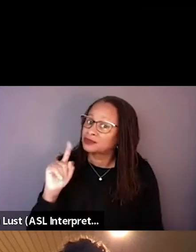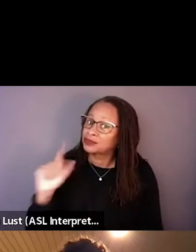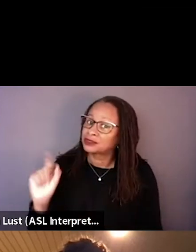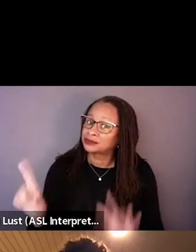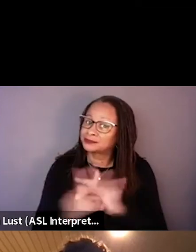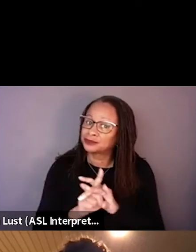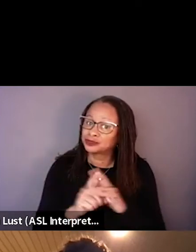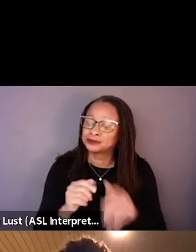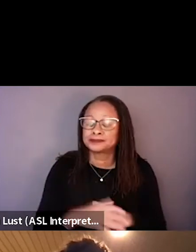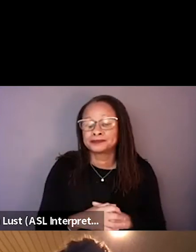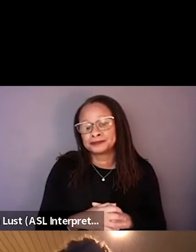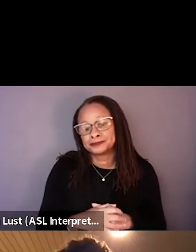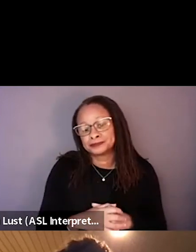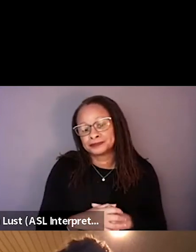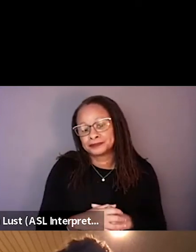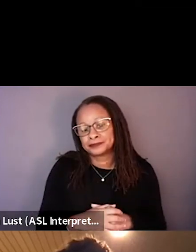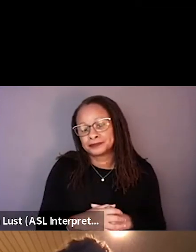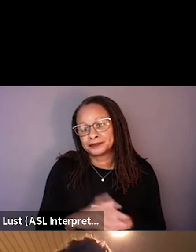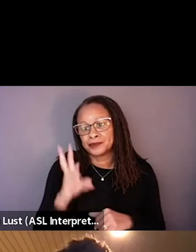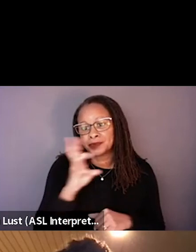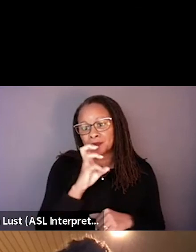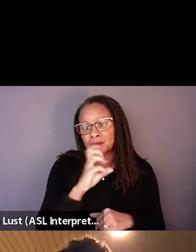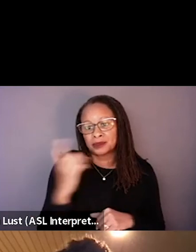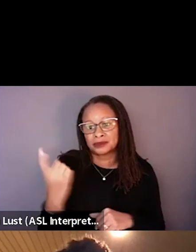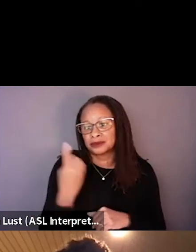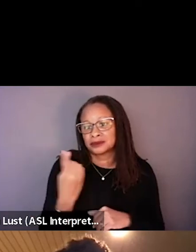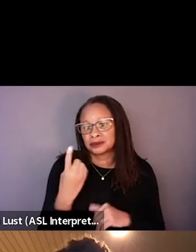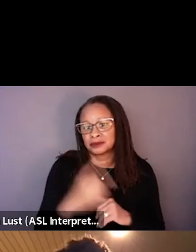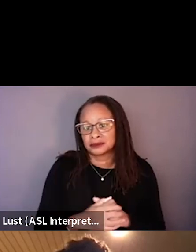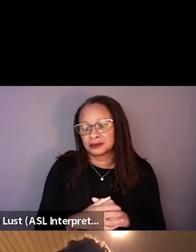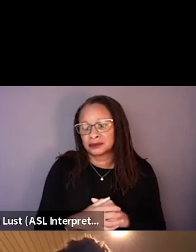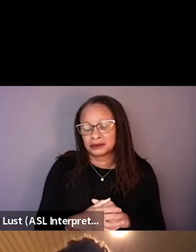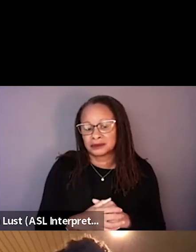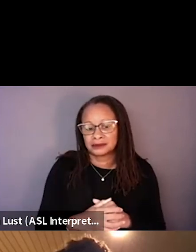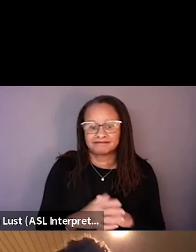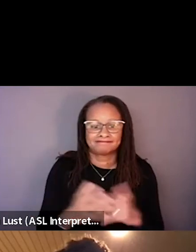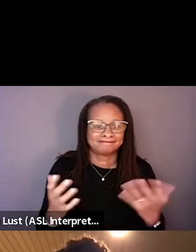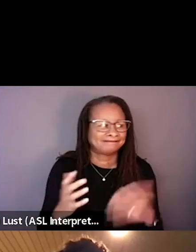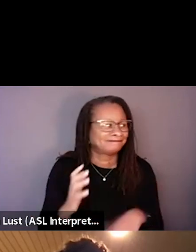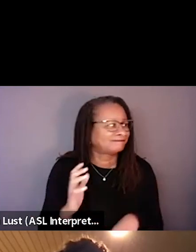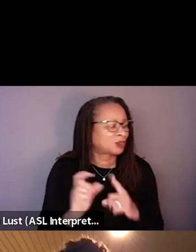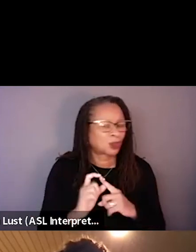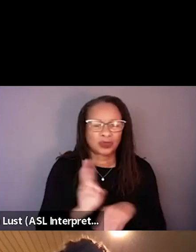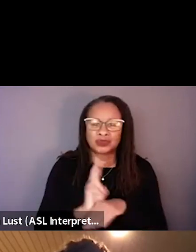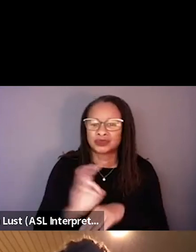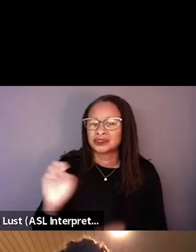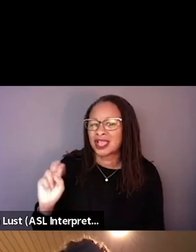it's like, it's weird that something just got enchanted and we, it's like there's no camera,